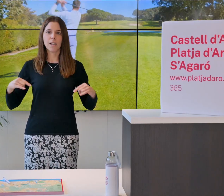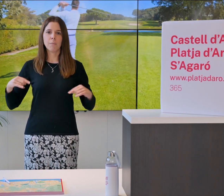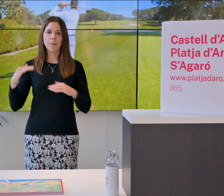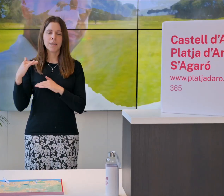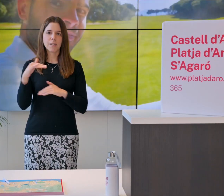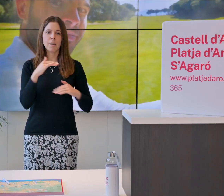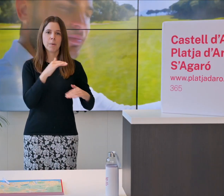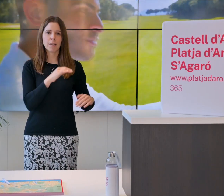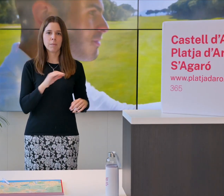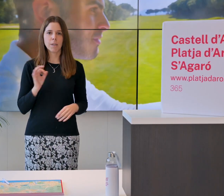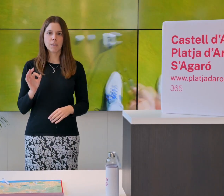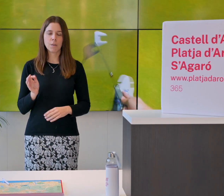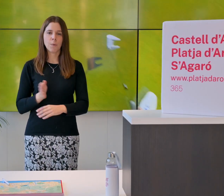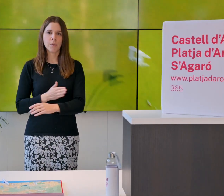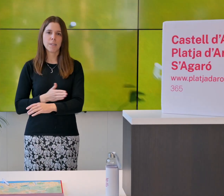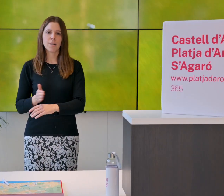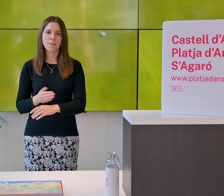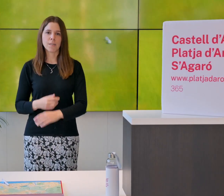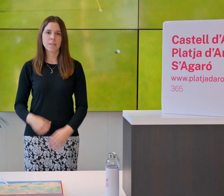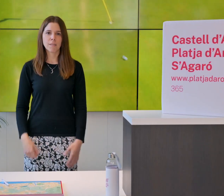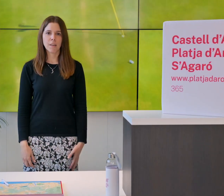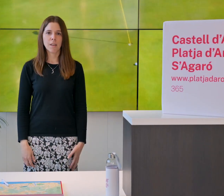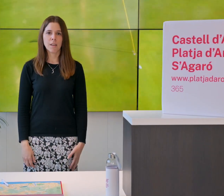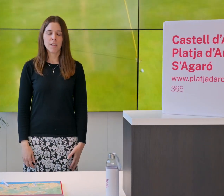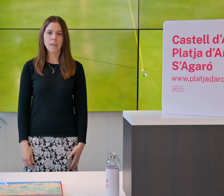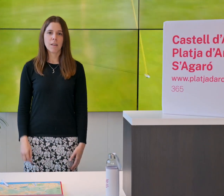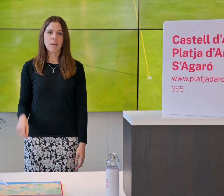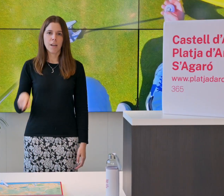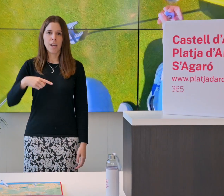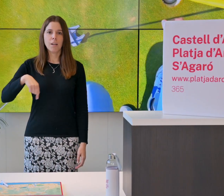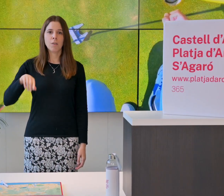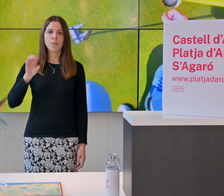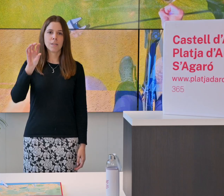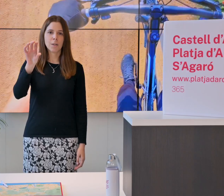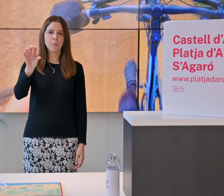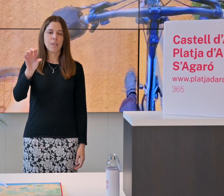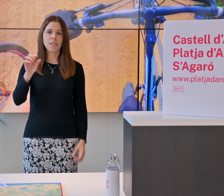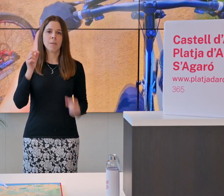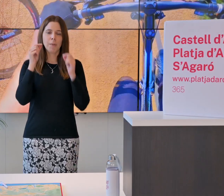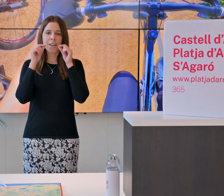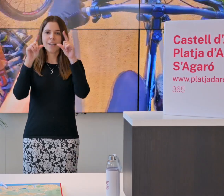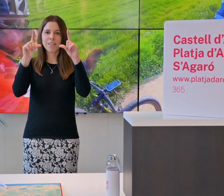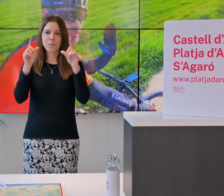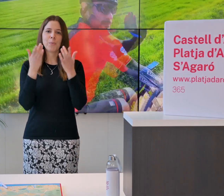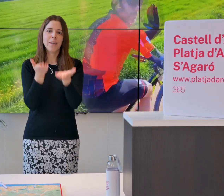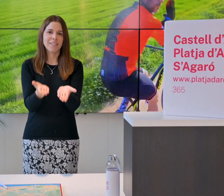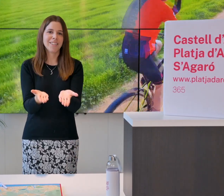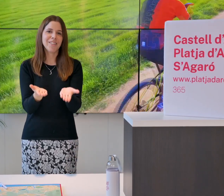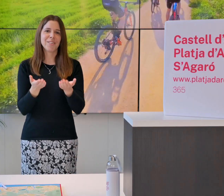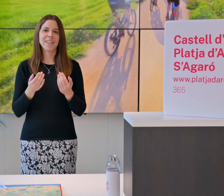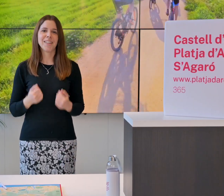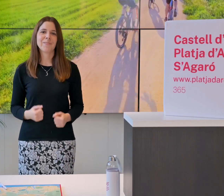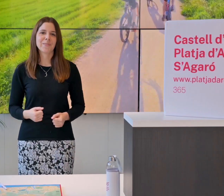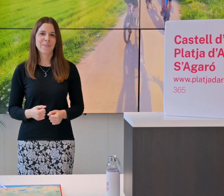campsites, apartments or guesthouses. We will help you to discover our town